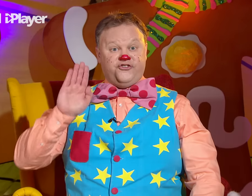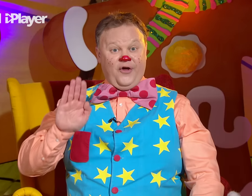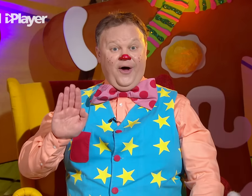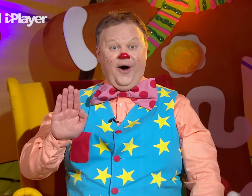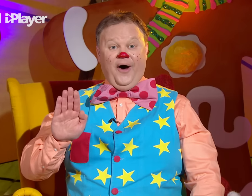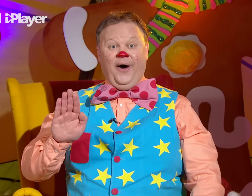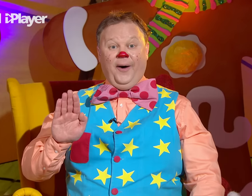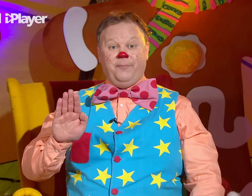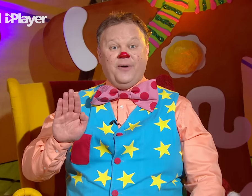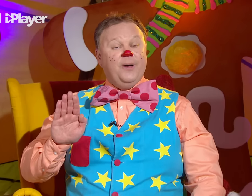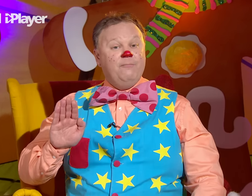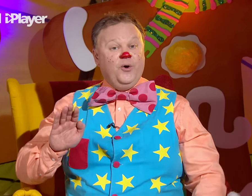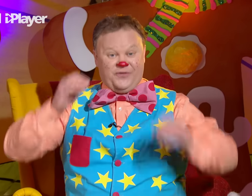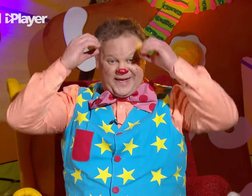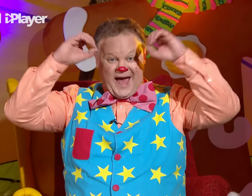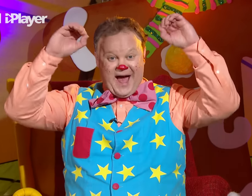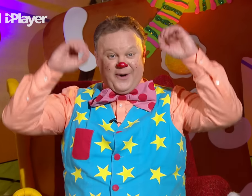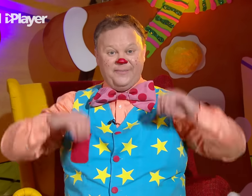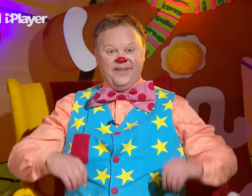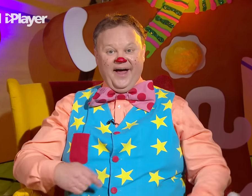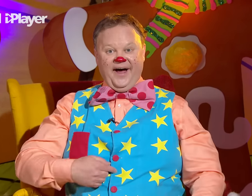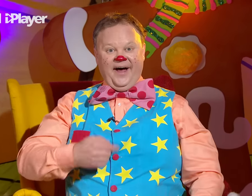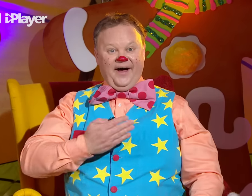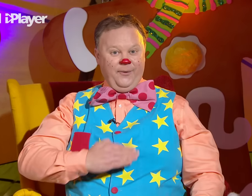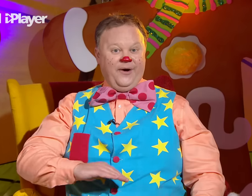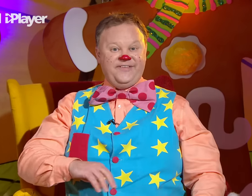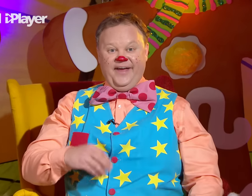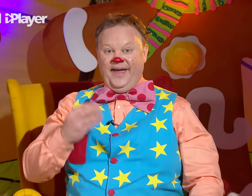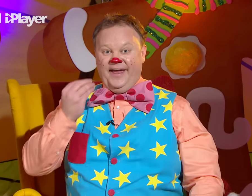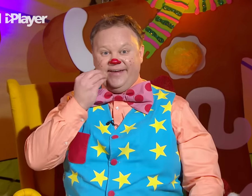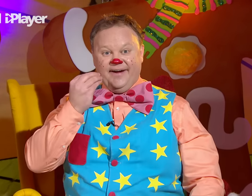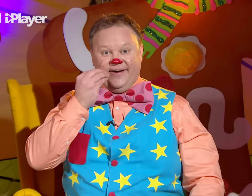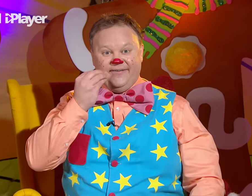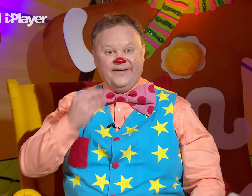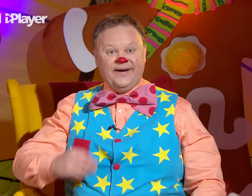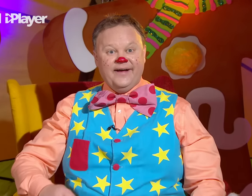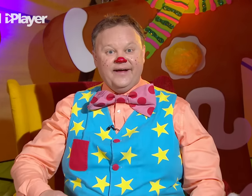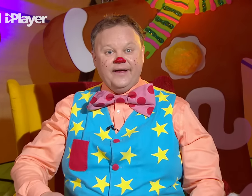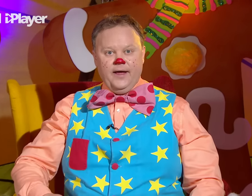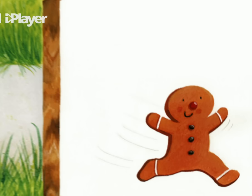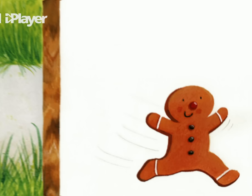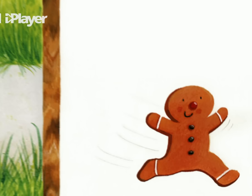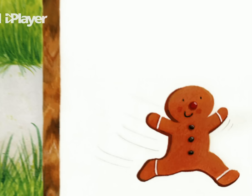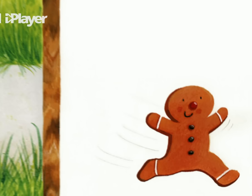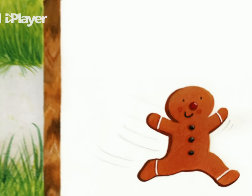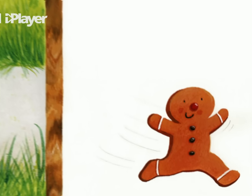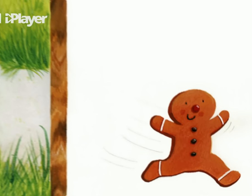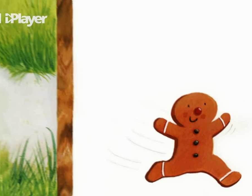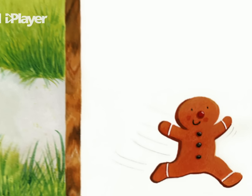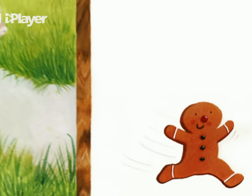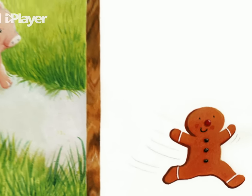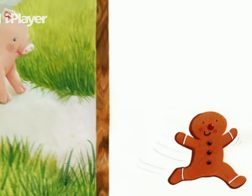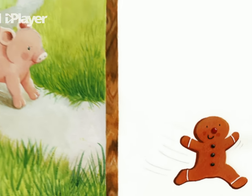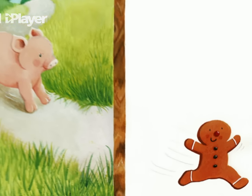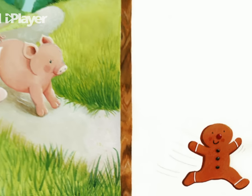stop mood the cow i want to eat you i've run away from a little old woman